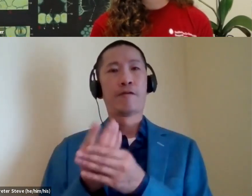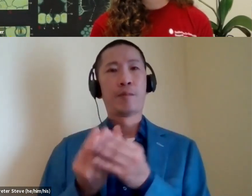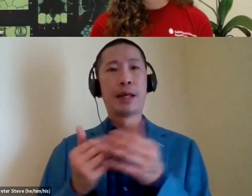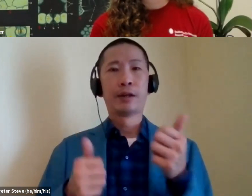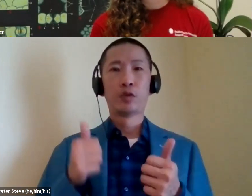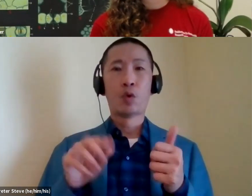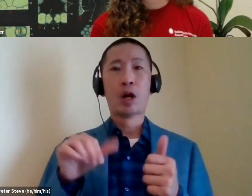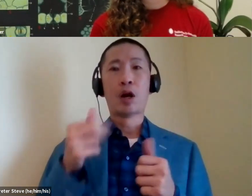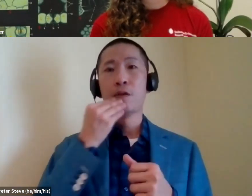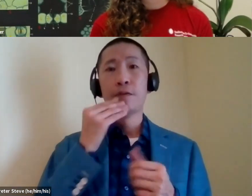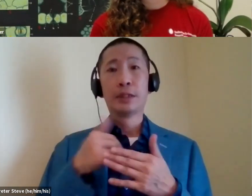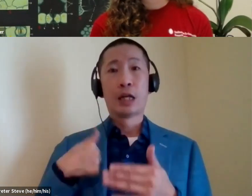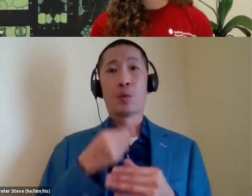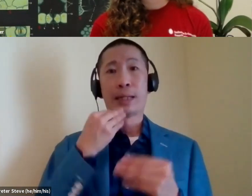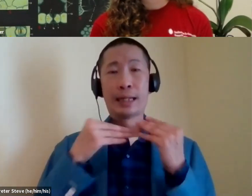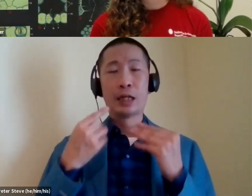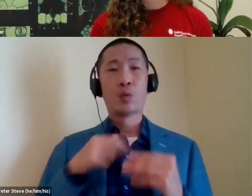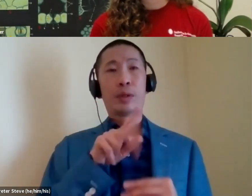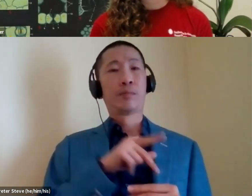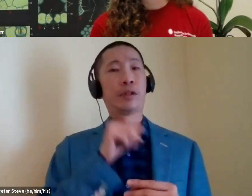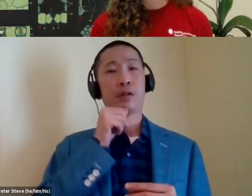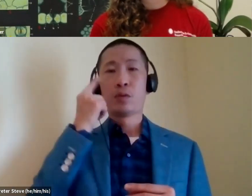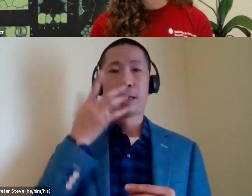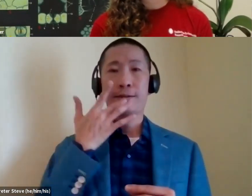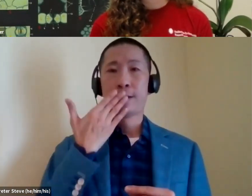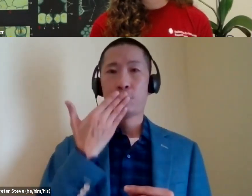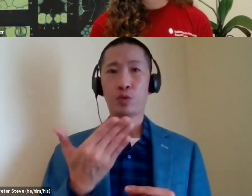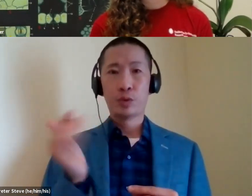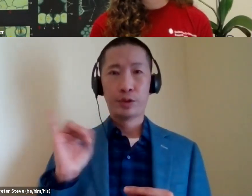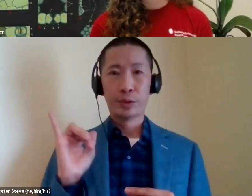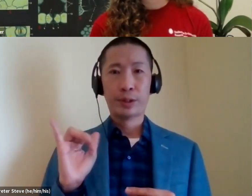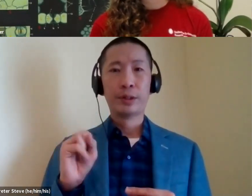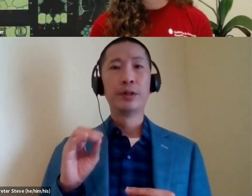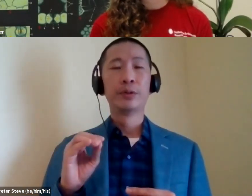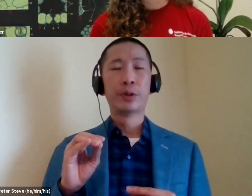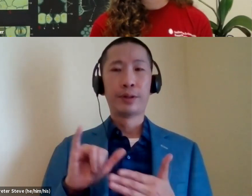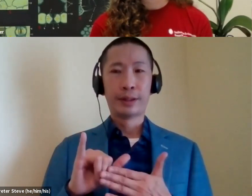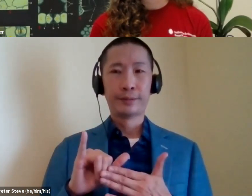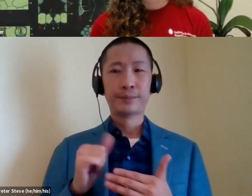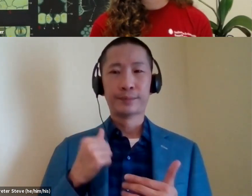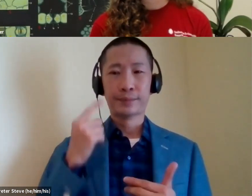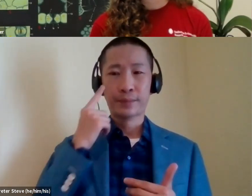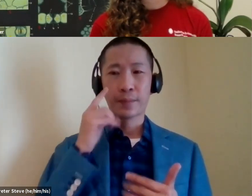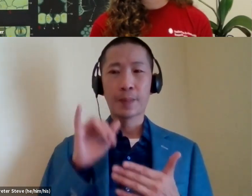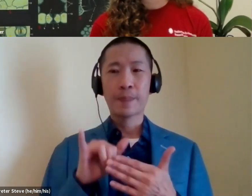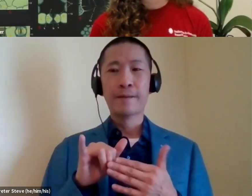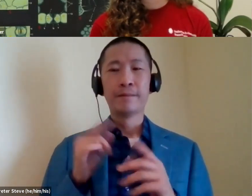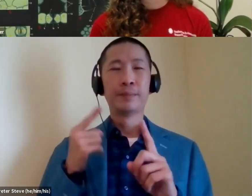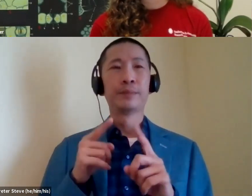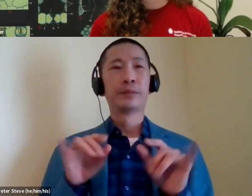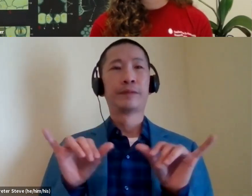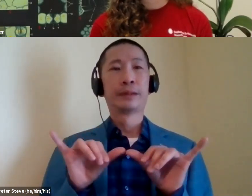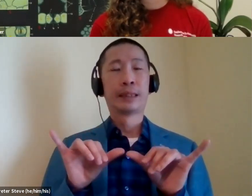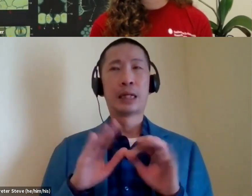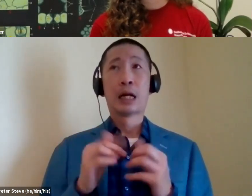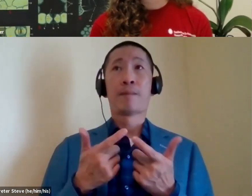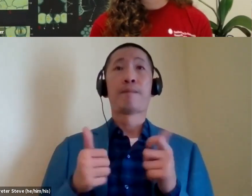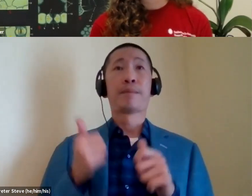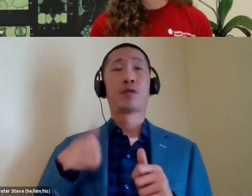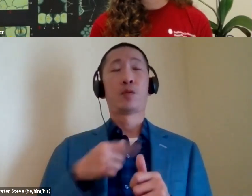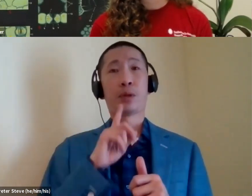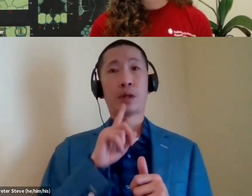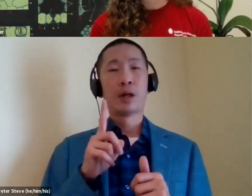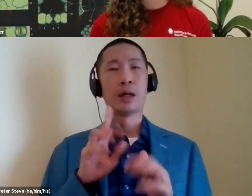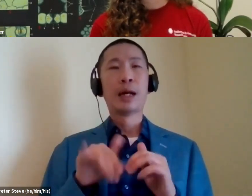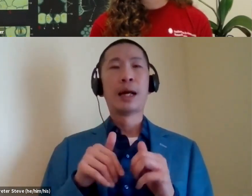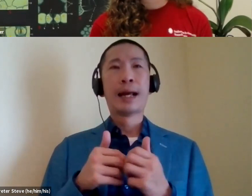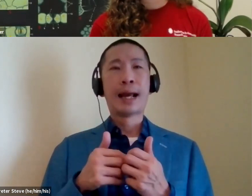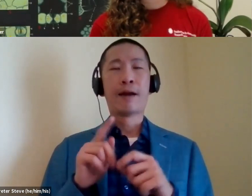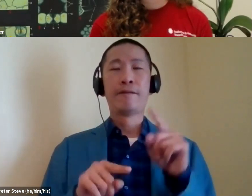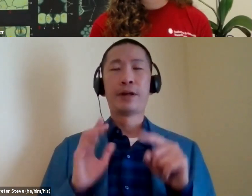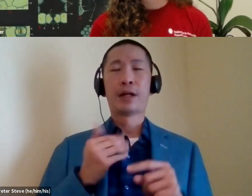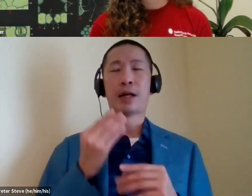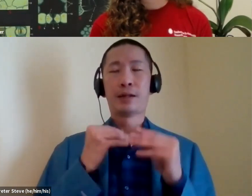Kim Komatsu (she/her): Other foods that we eat that we personally don't think taste good as well, so it's I think it's a matter of scale, how much bigger we are and how varied our diet is compared to some of these insects.